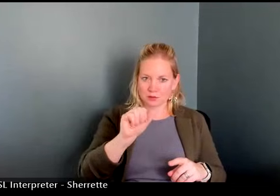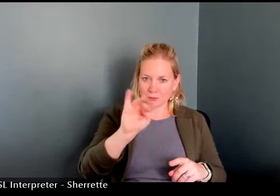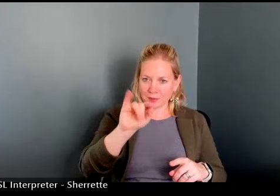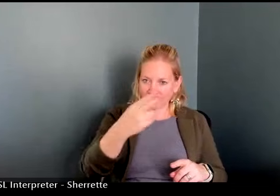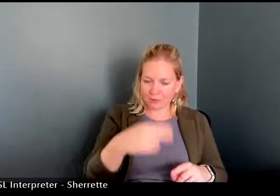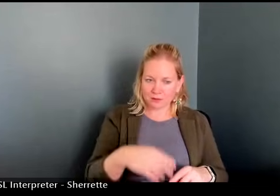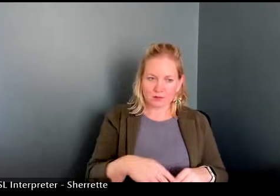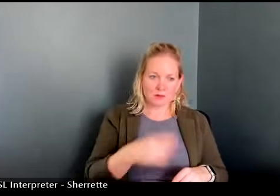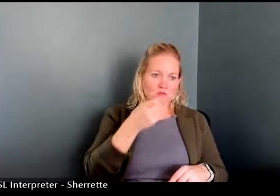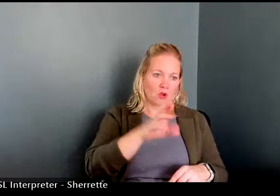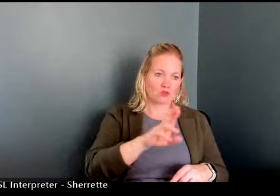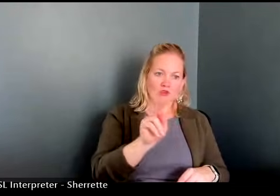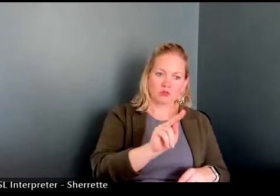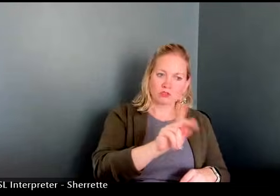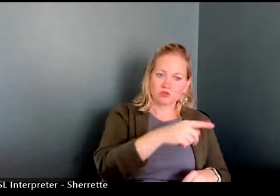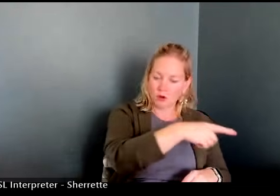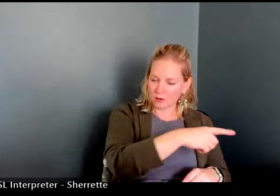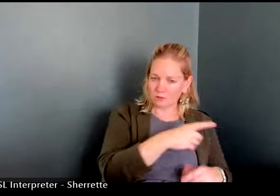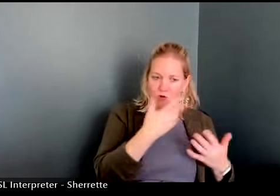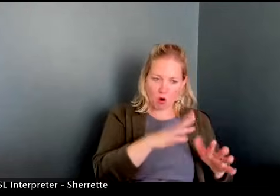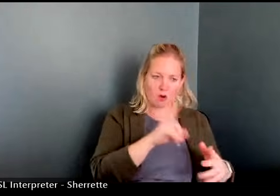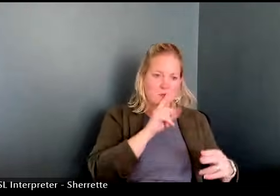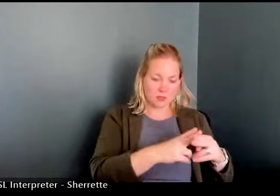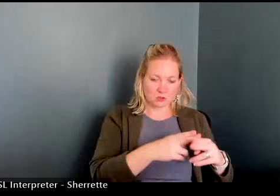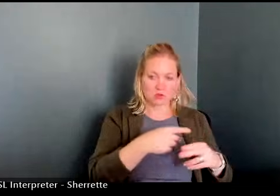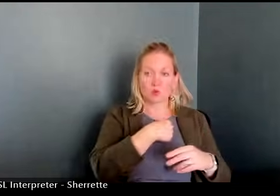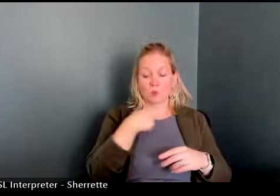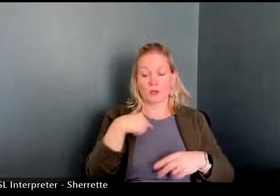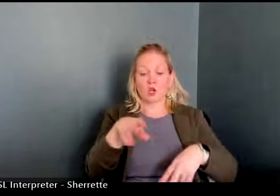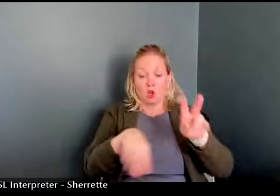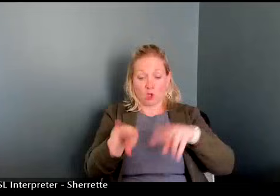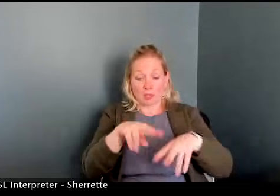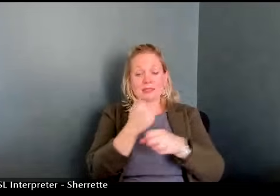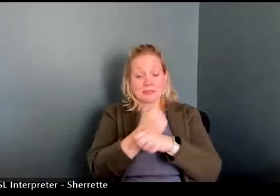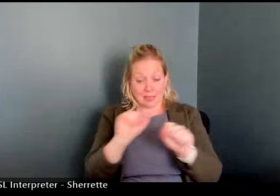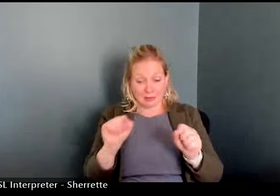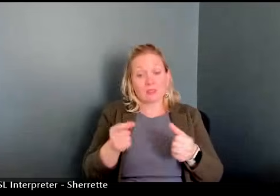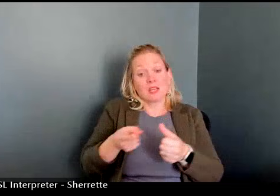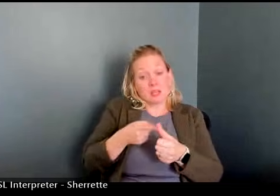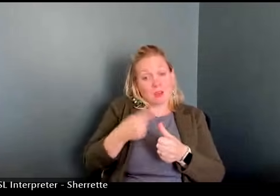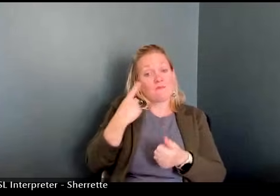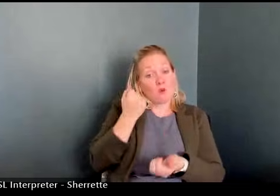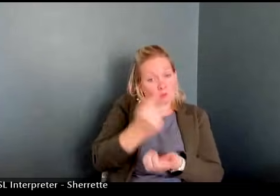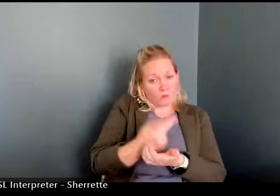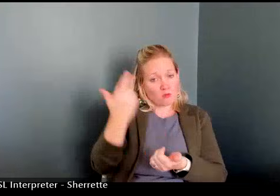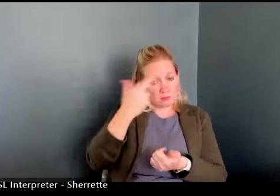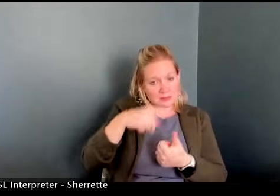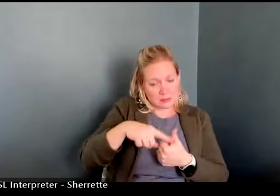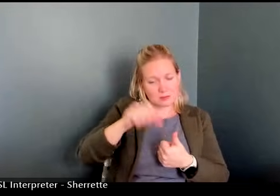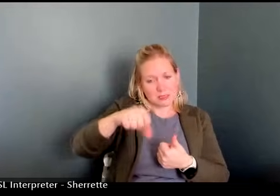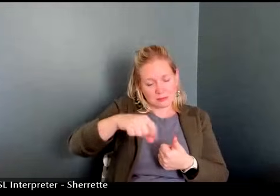you know, we look at that safety not only just for approval, but we'll also be looking at that